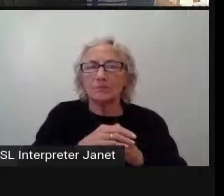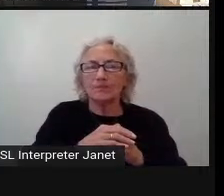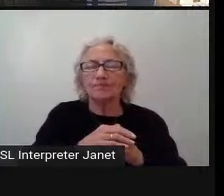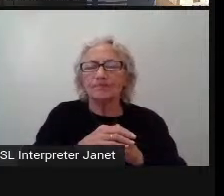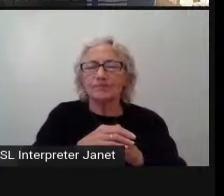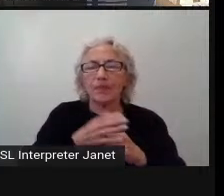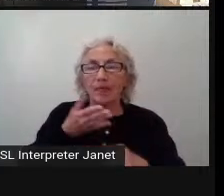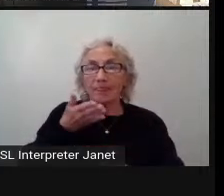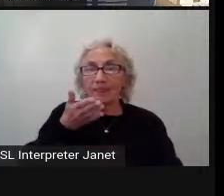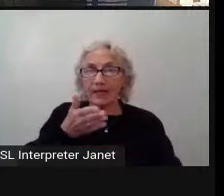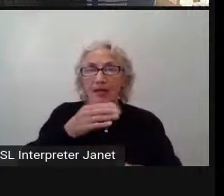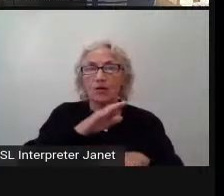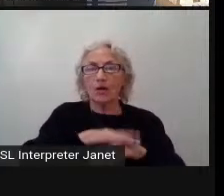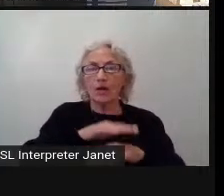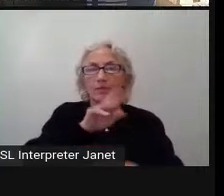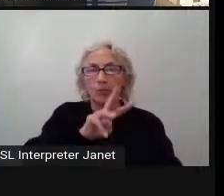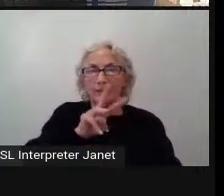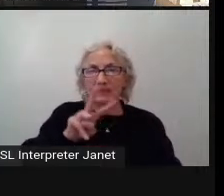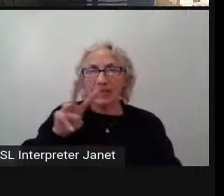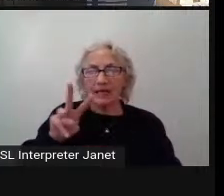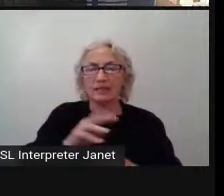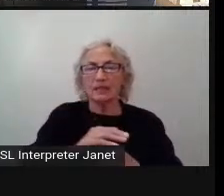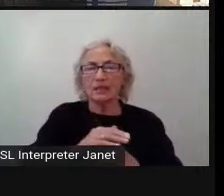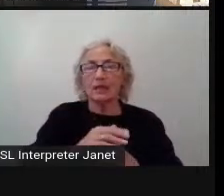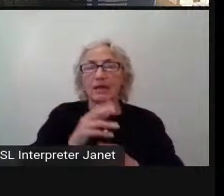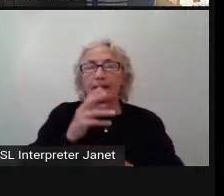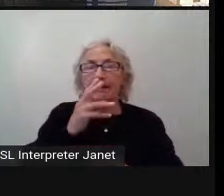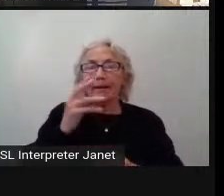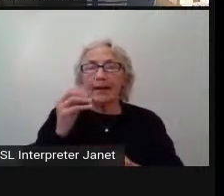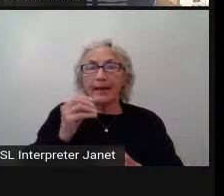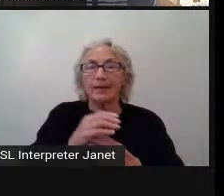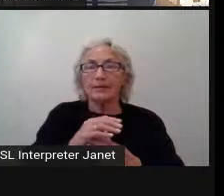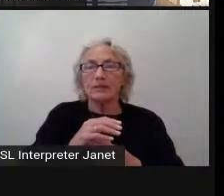We are trying to make it easier for content to have more accessible website.